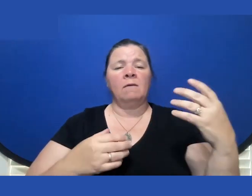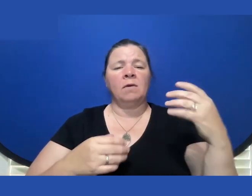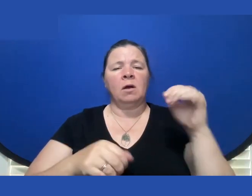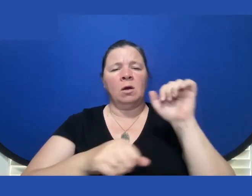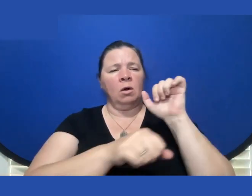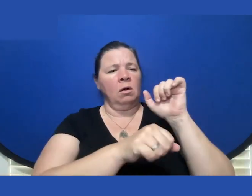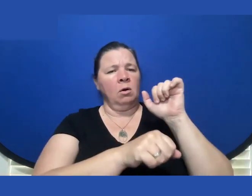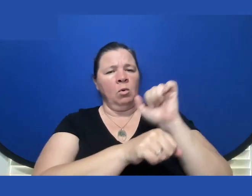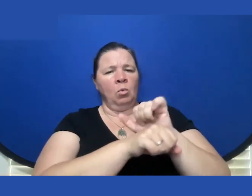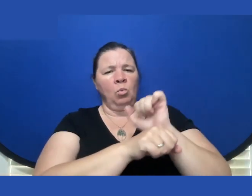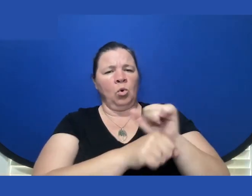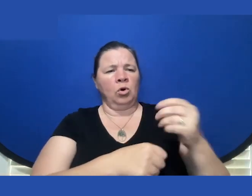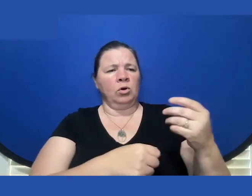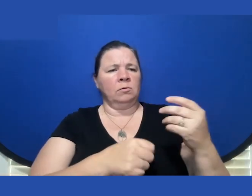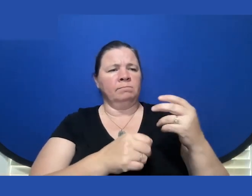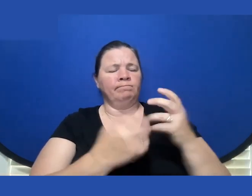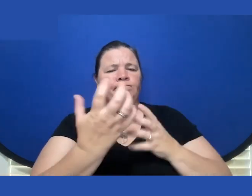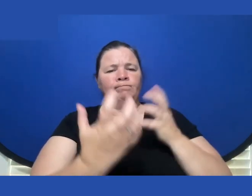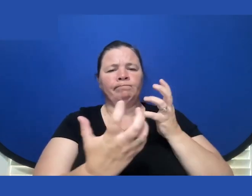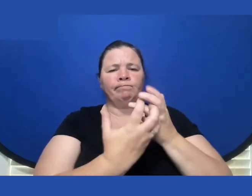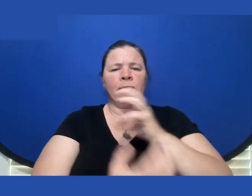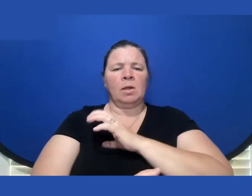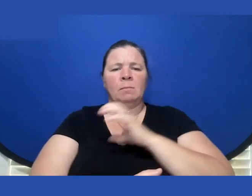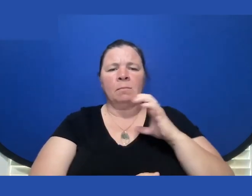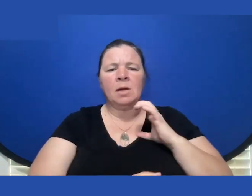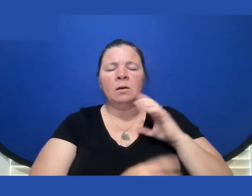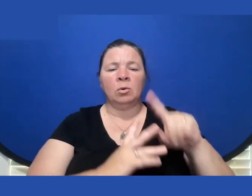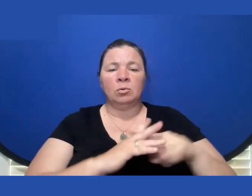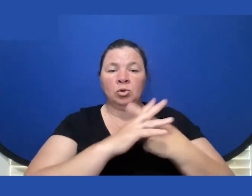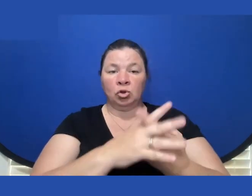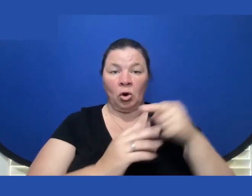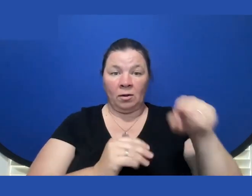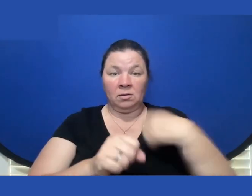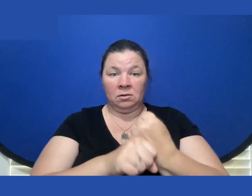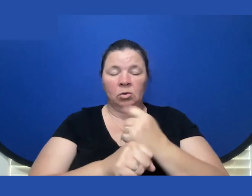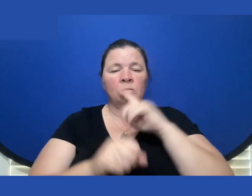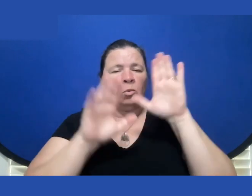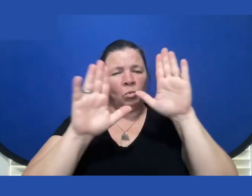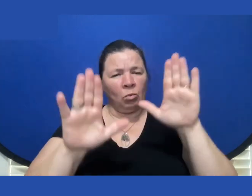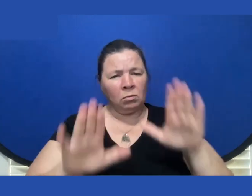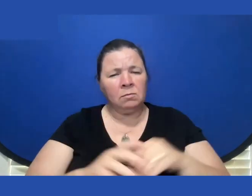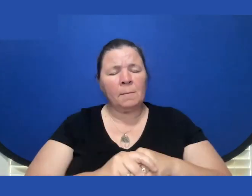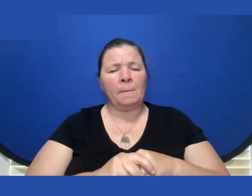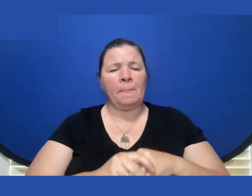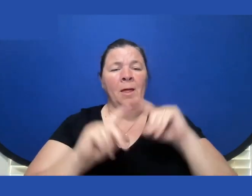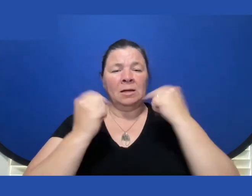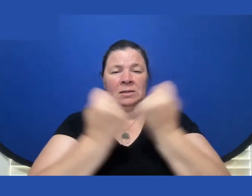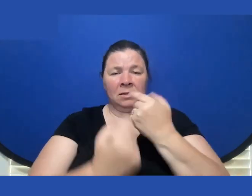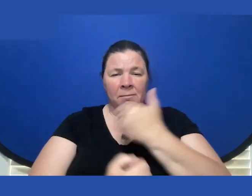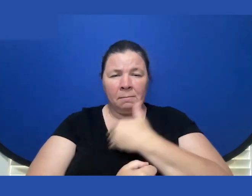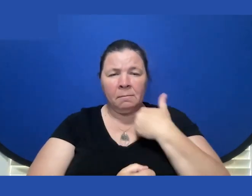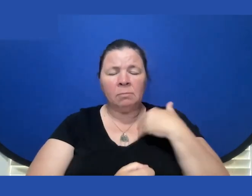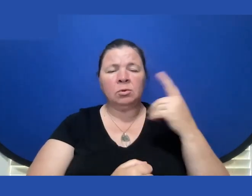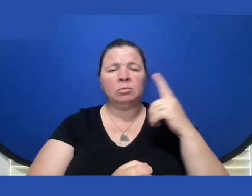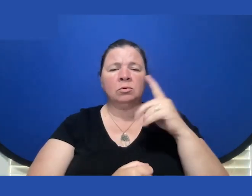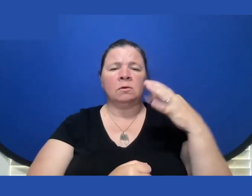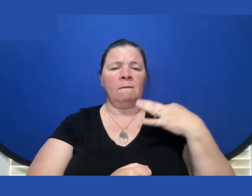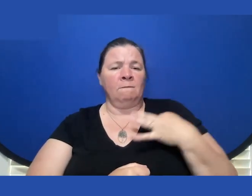which we kicked off this year, and it's fantastic. So, the team members basically volunteer